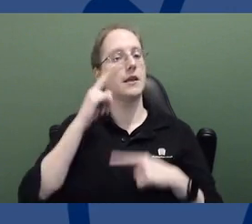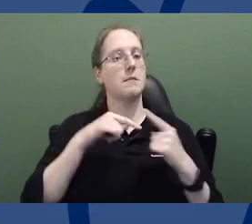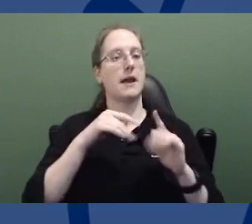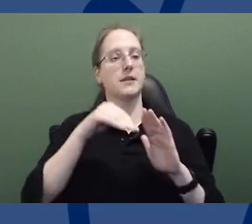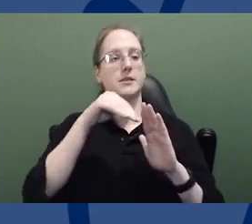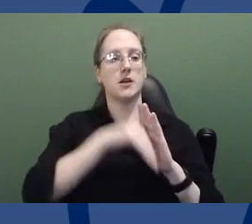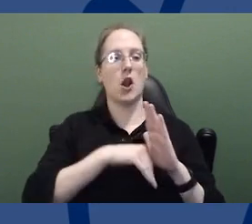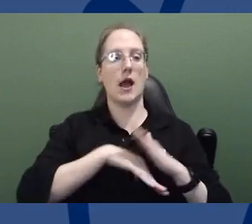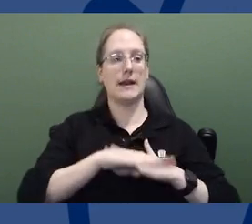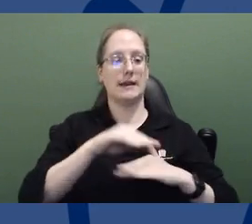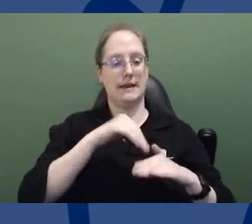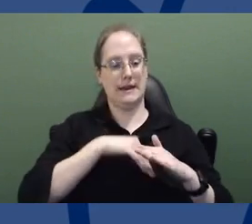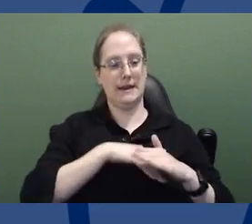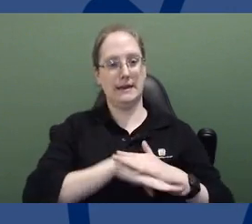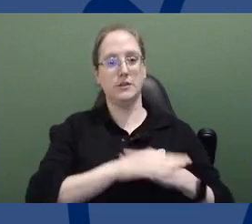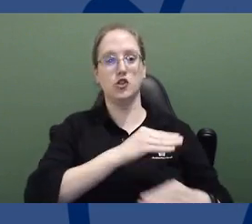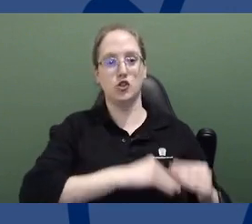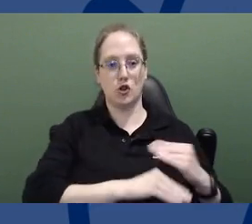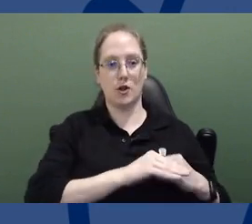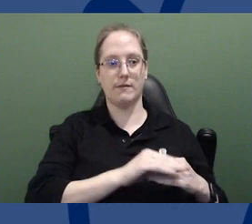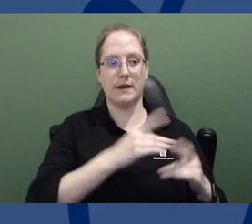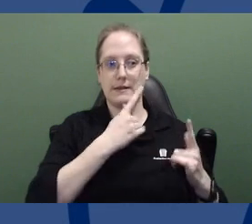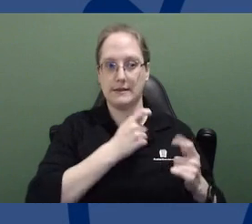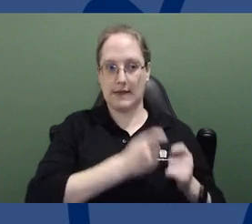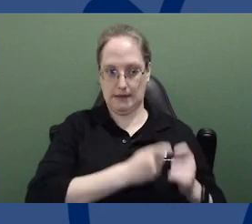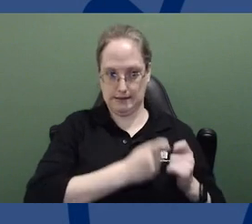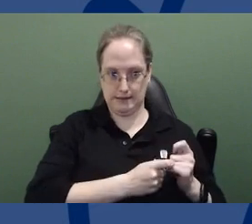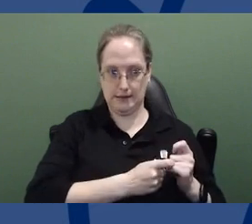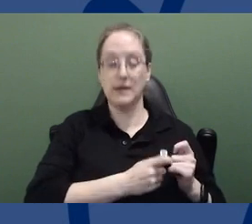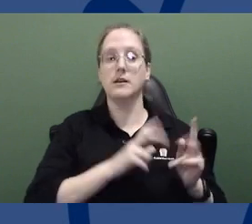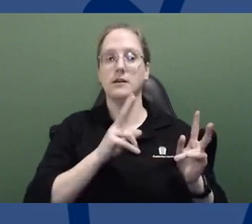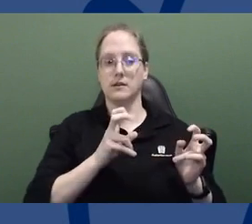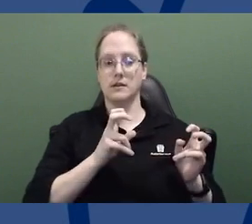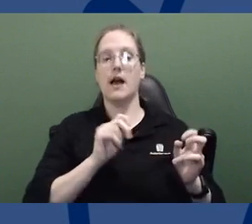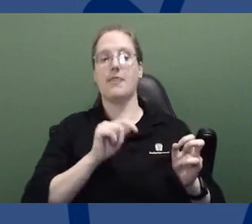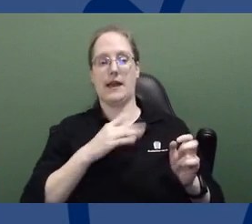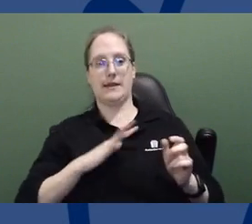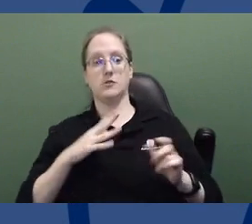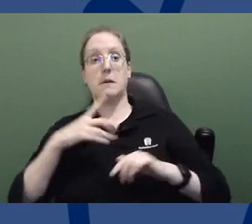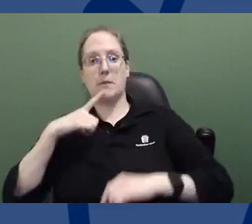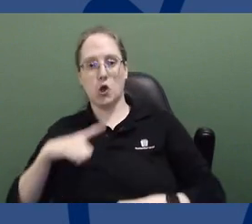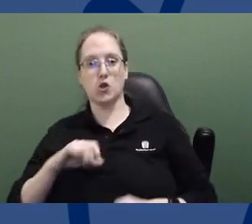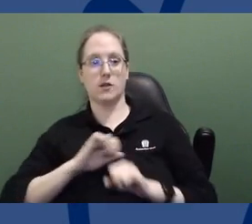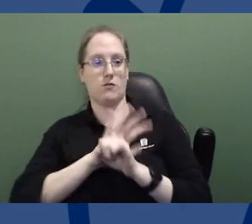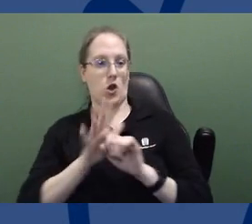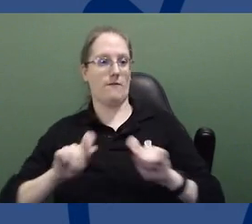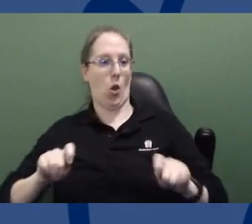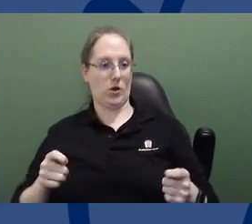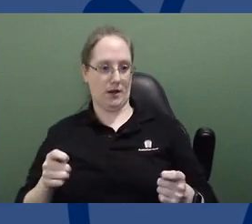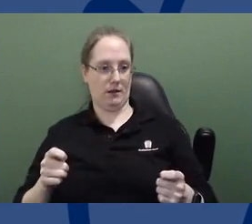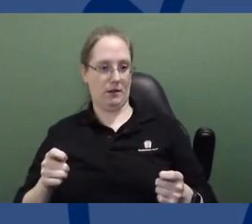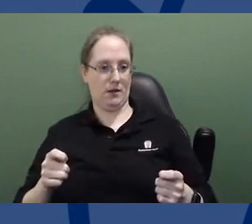that it needs to be due to the COVID lockdown. The question is: how is this proven? Yeah, so ‑ ‑ ‑